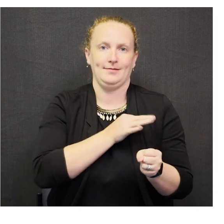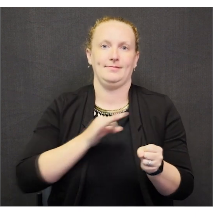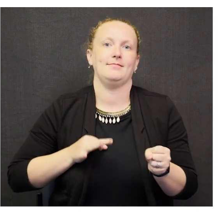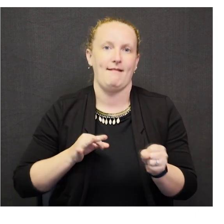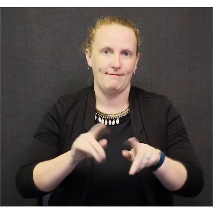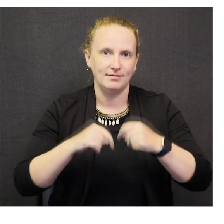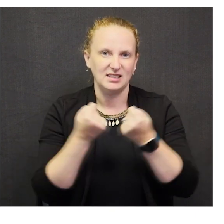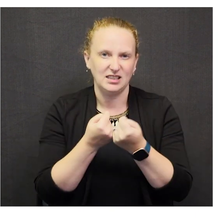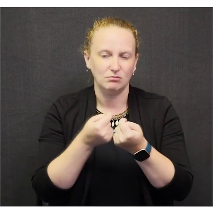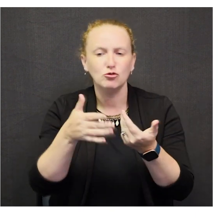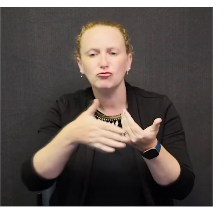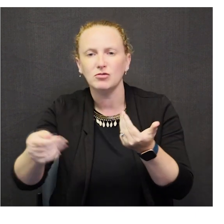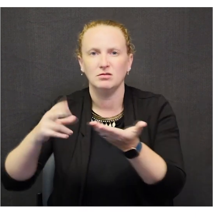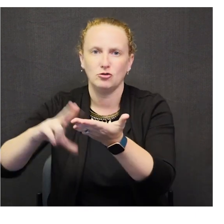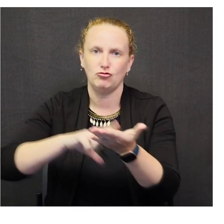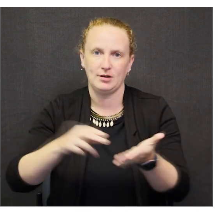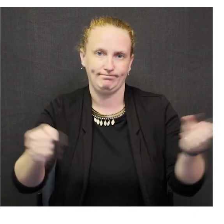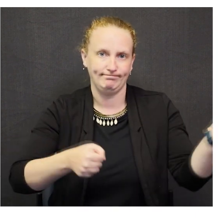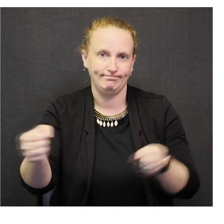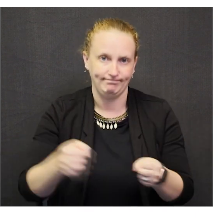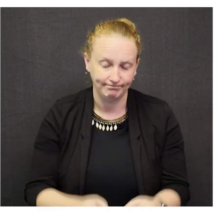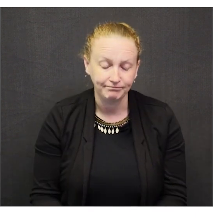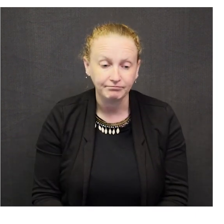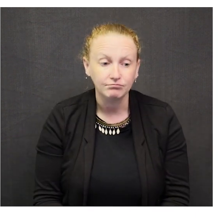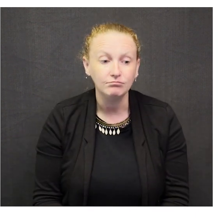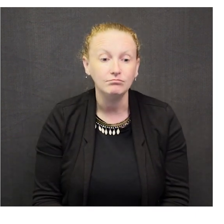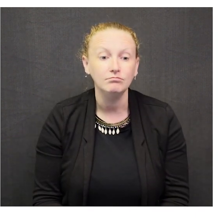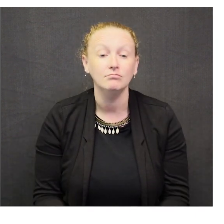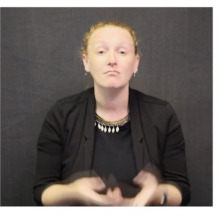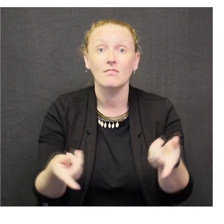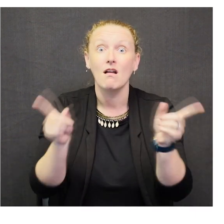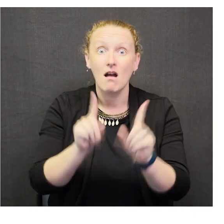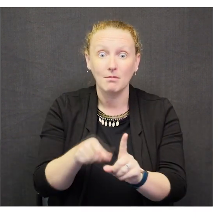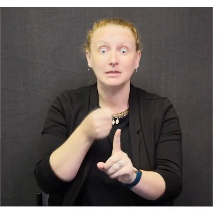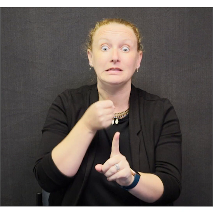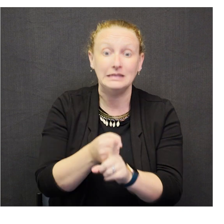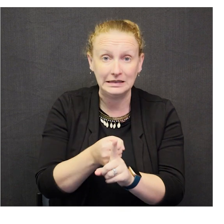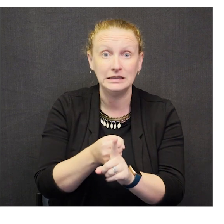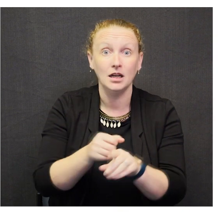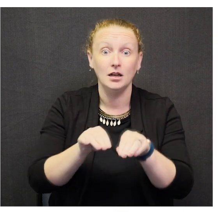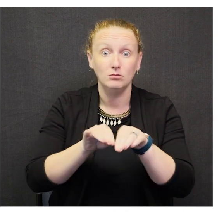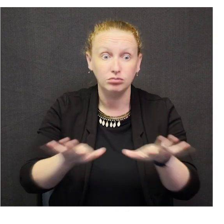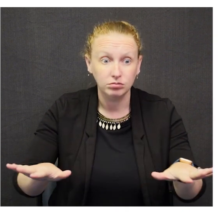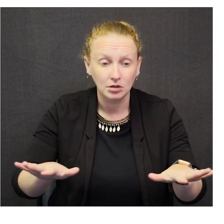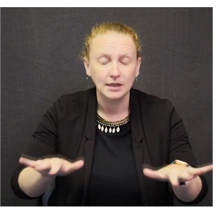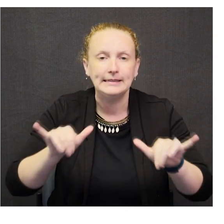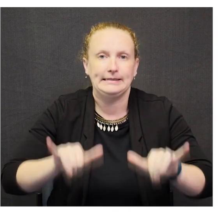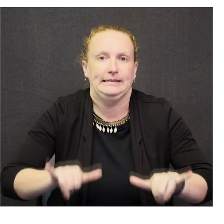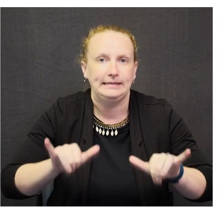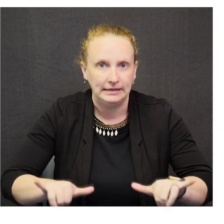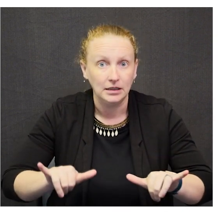ambulatory size, quickly transitioned from in-person visits to phone and video tele-health